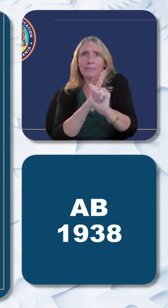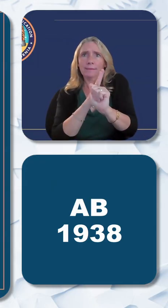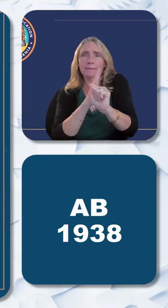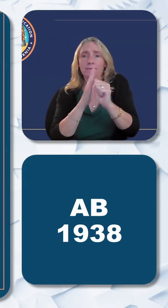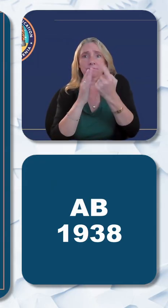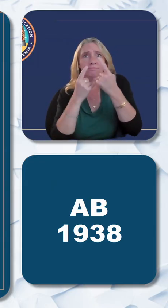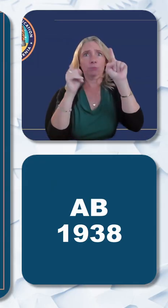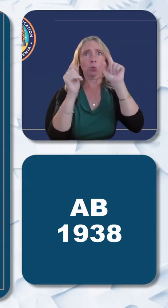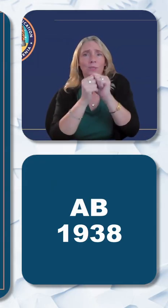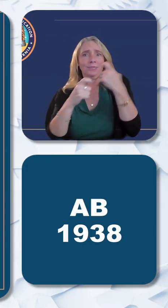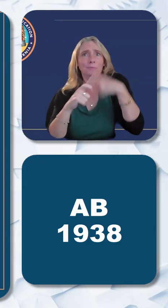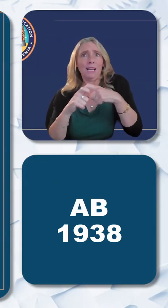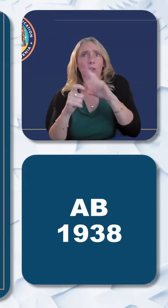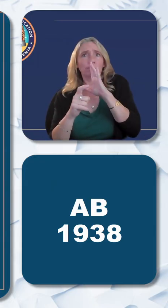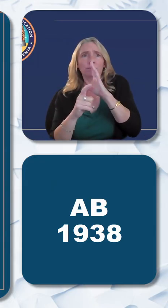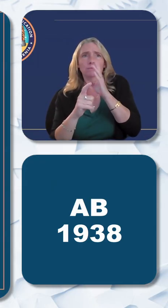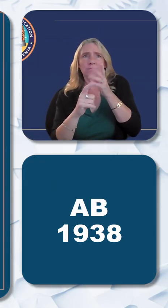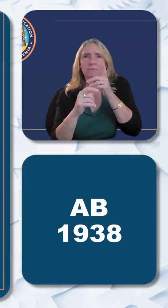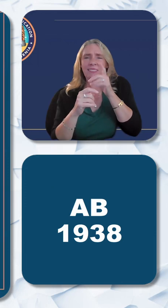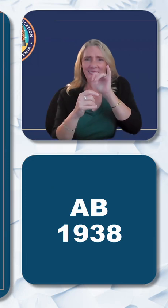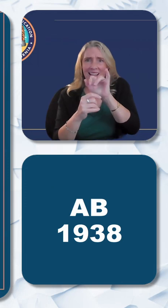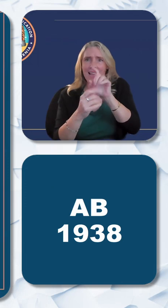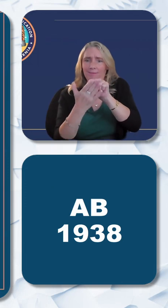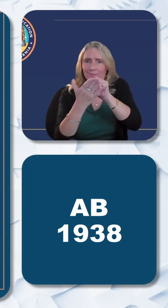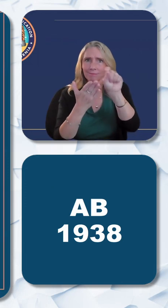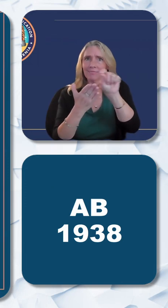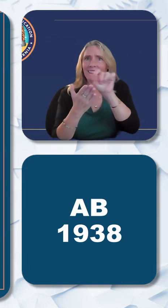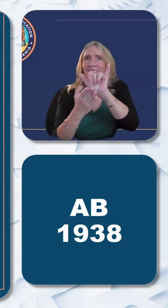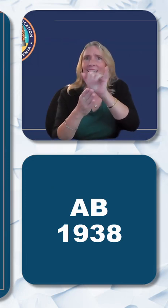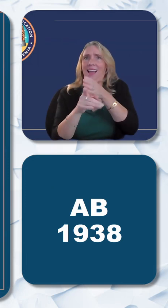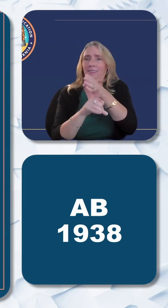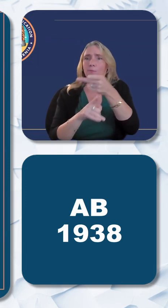through language. Say the student speaks Spanish, and they're fluent in Spanish.